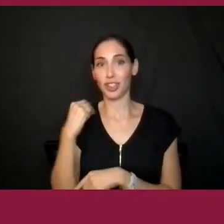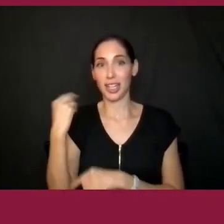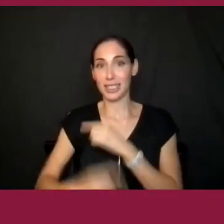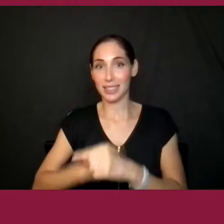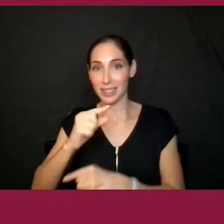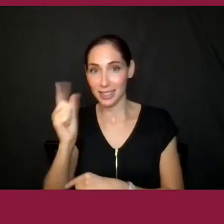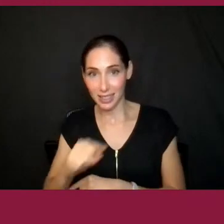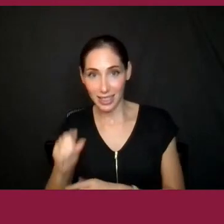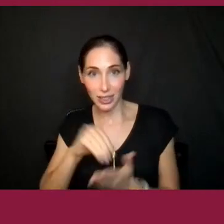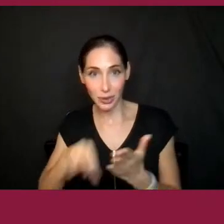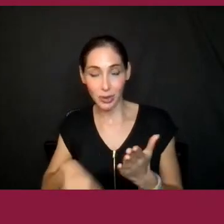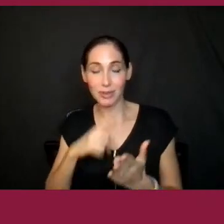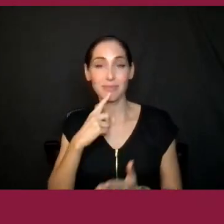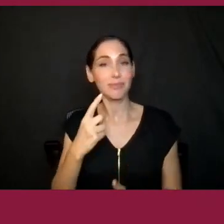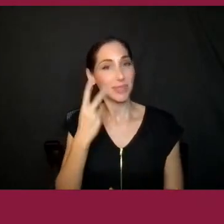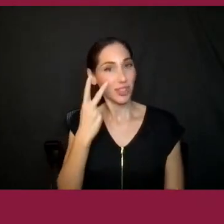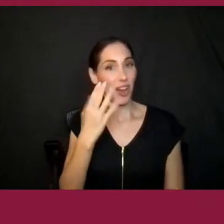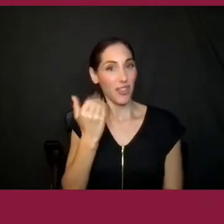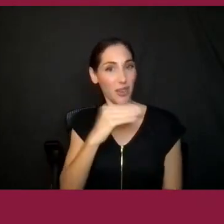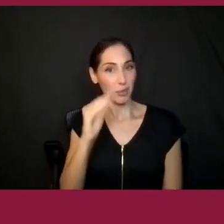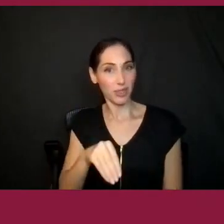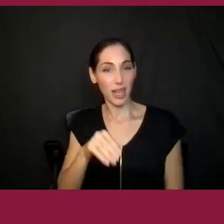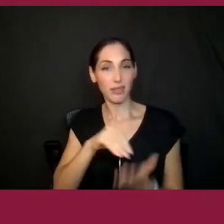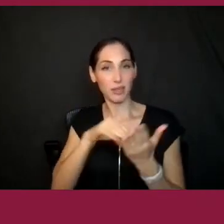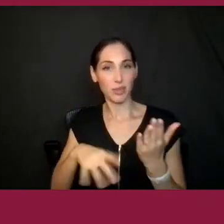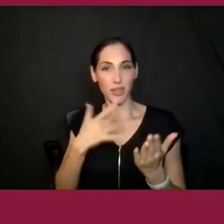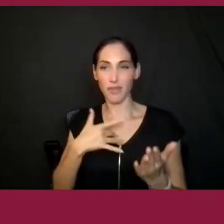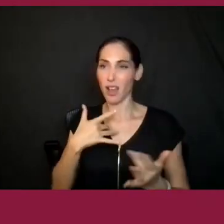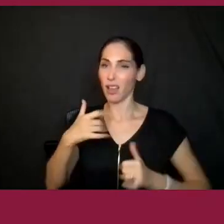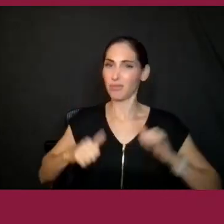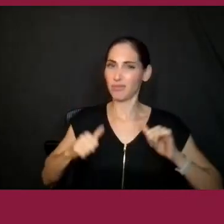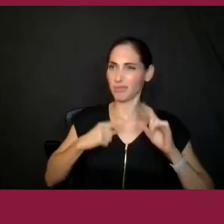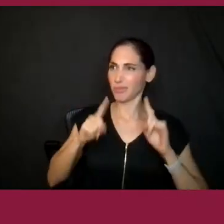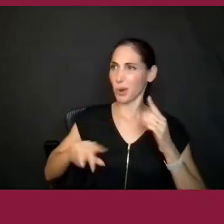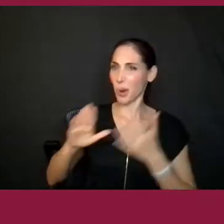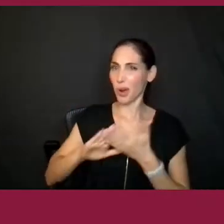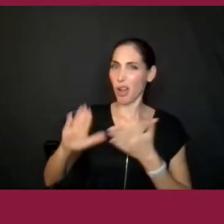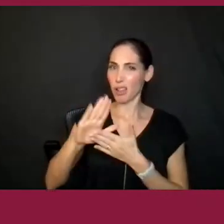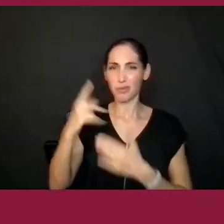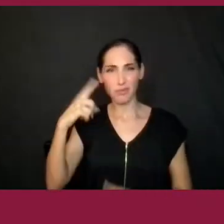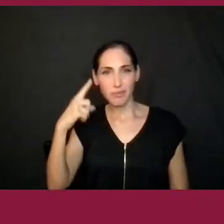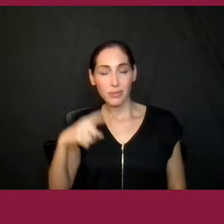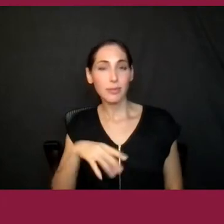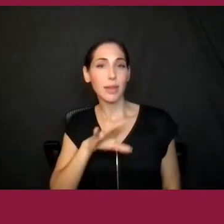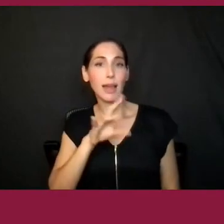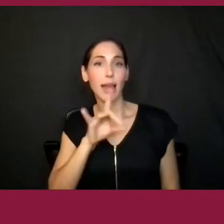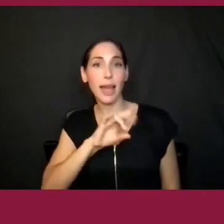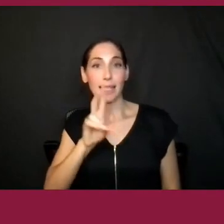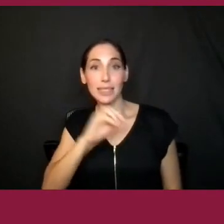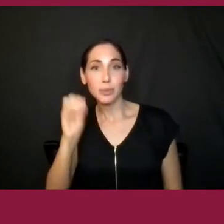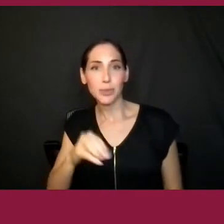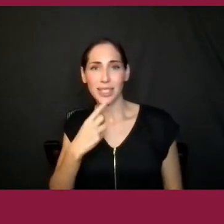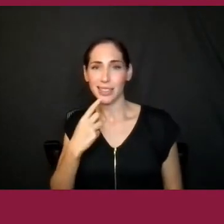of the respondents, uh, claimed that they were on the fence about going to college. 86% said that they're not being challenged in a good way.